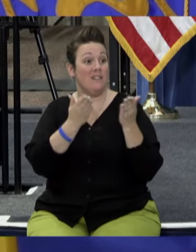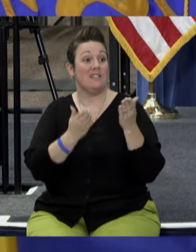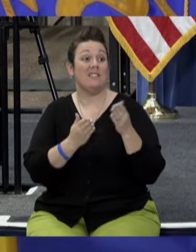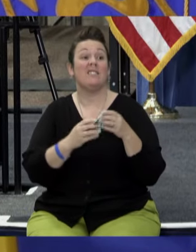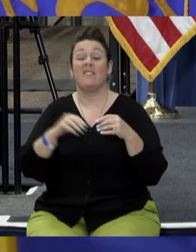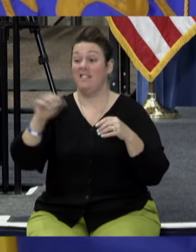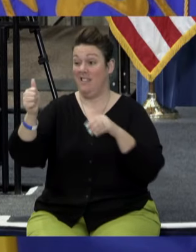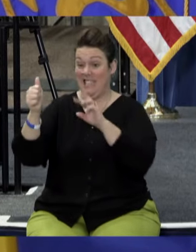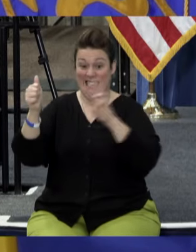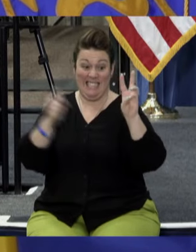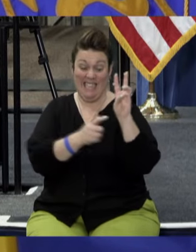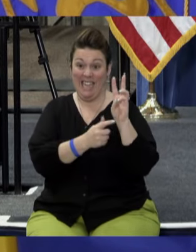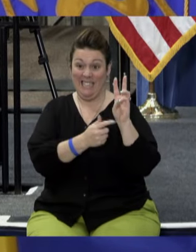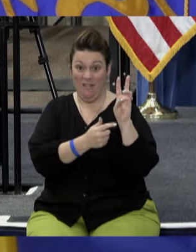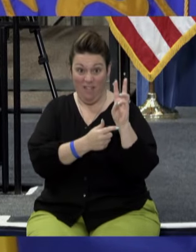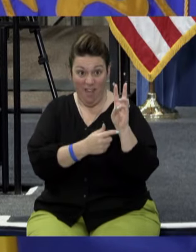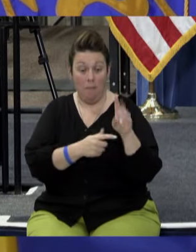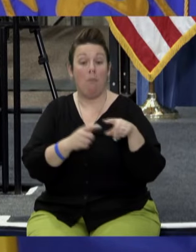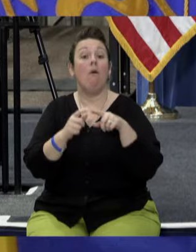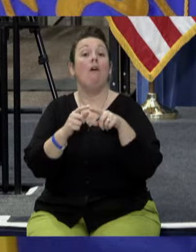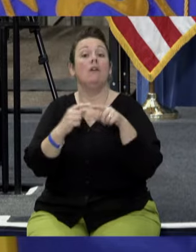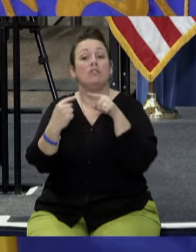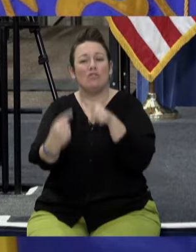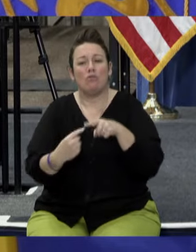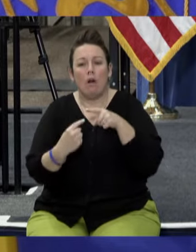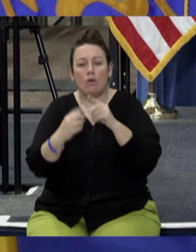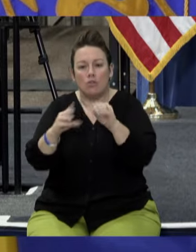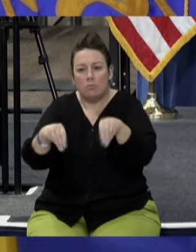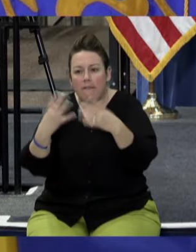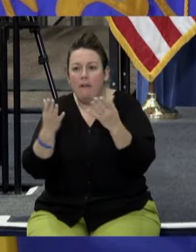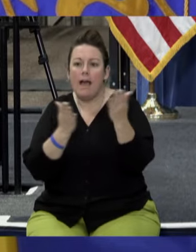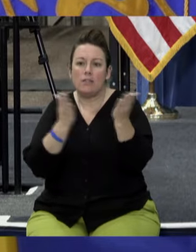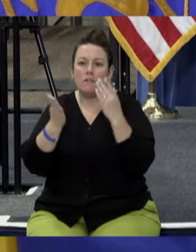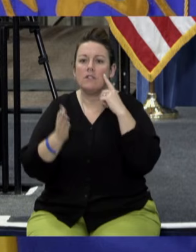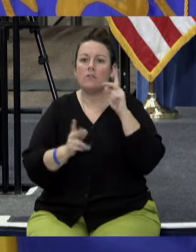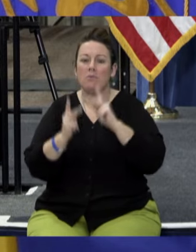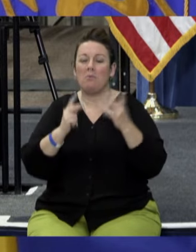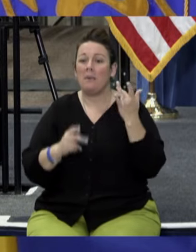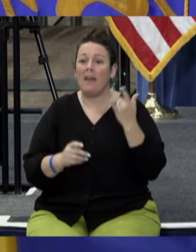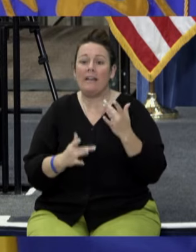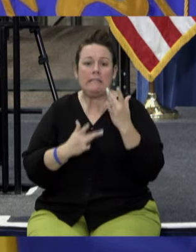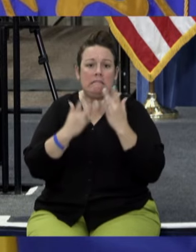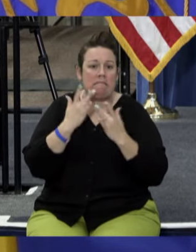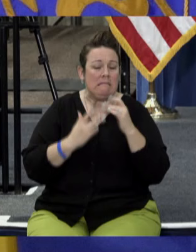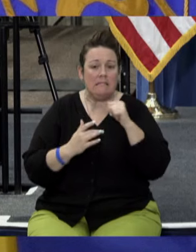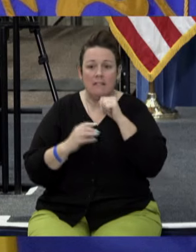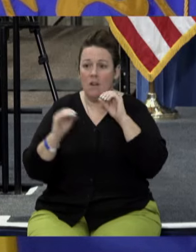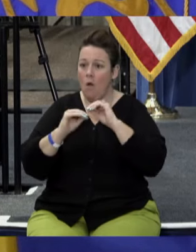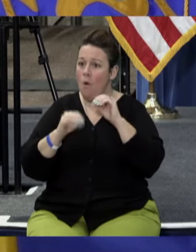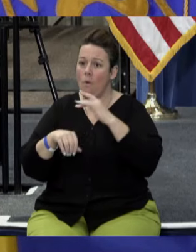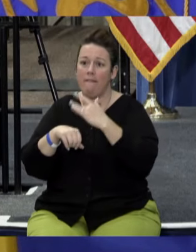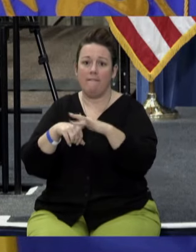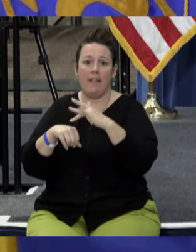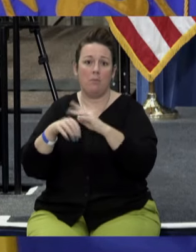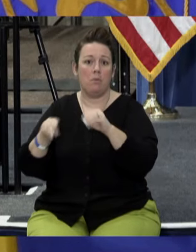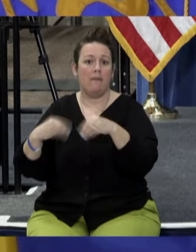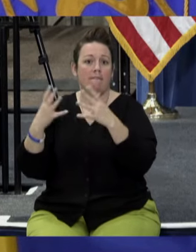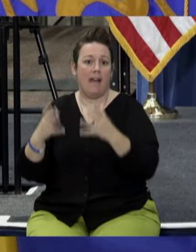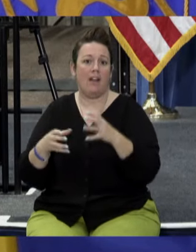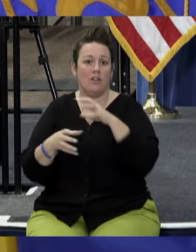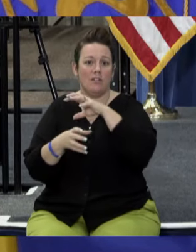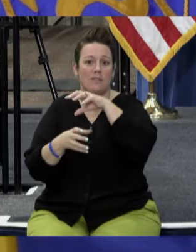struggled to connect people with services due to a lack of available providers in their area. Even